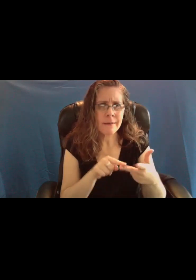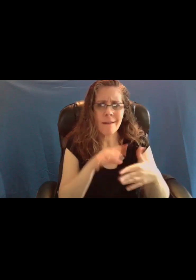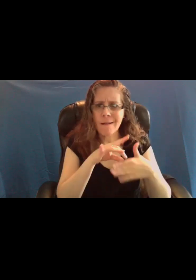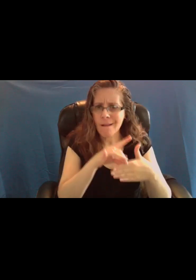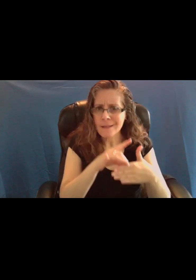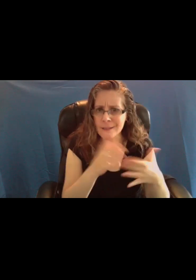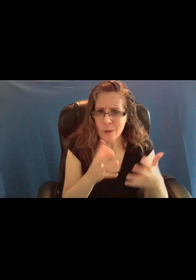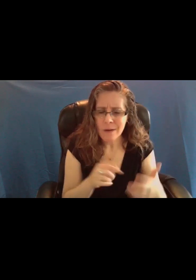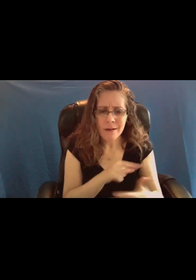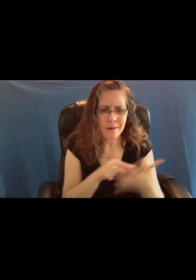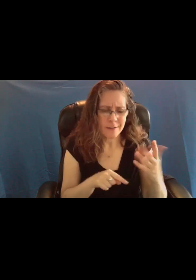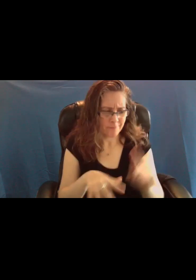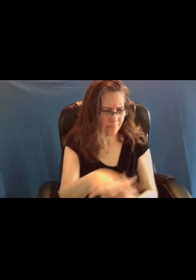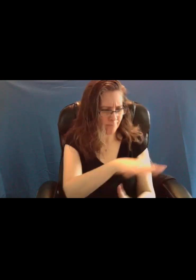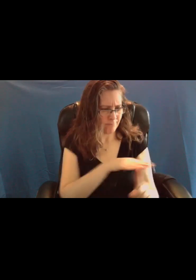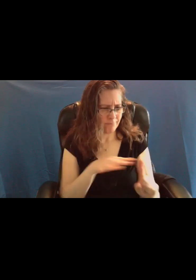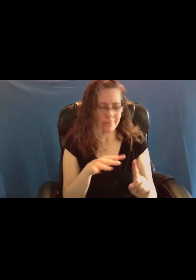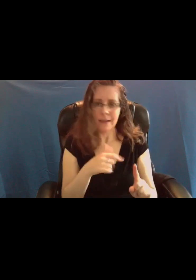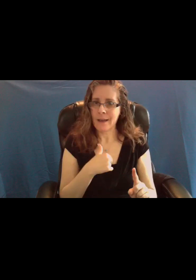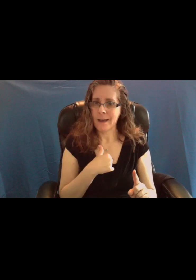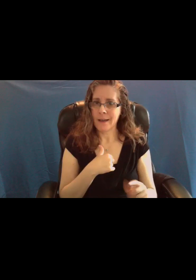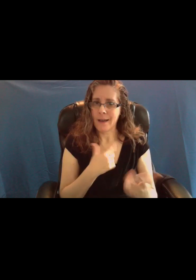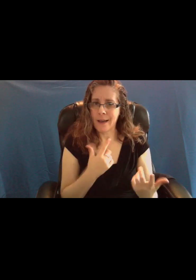You're considering what the individual's normal method of